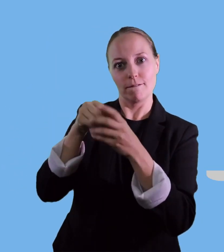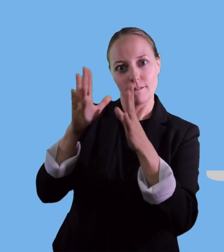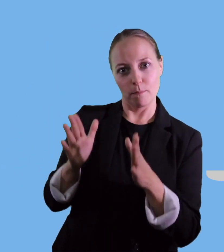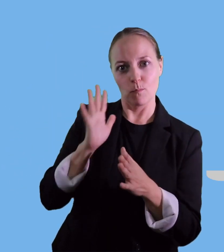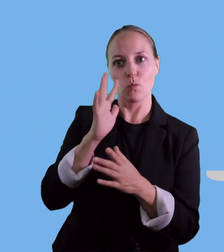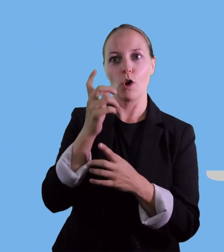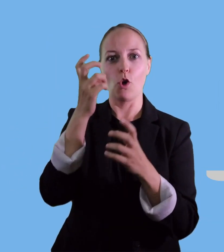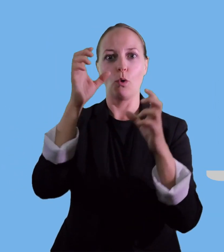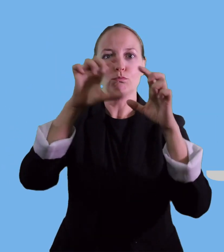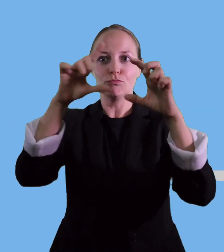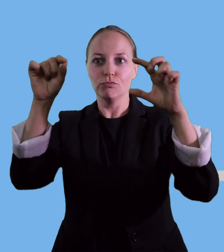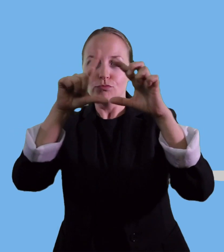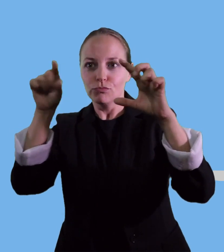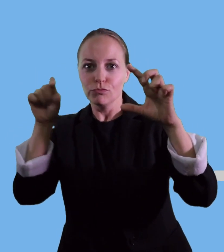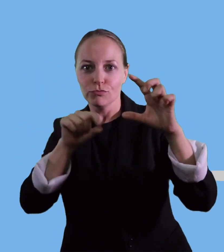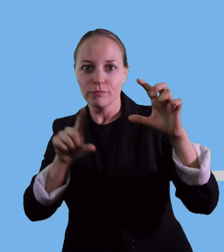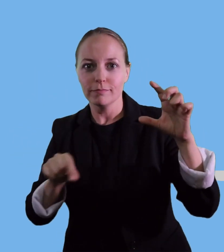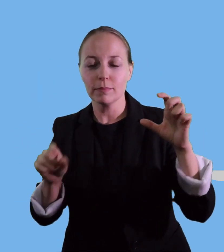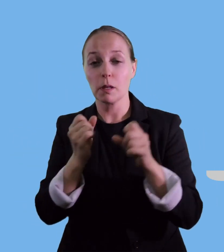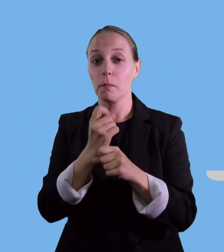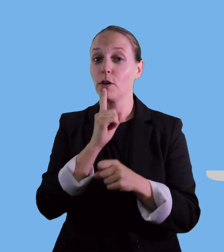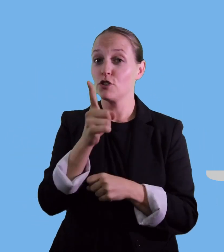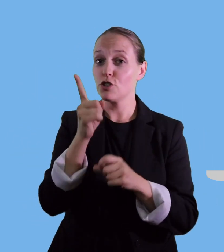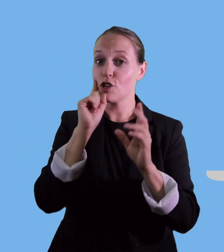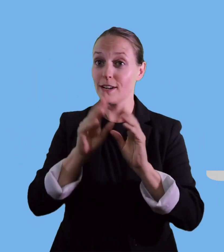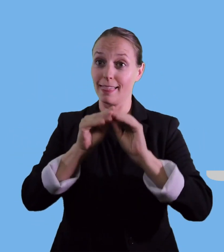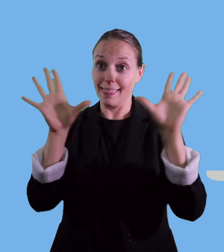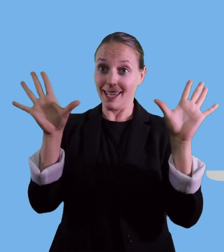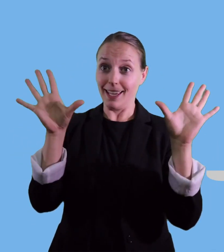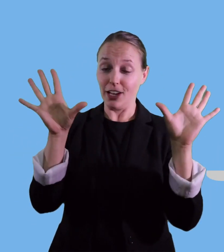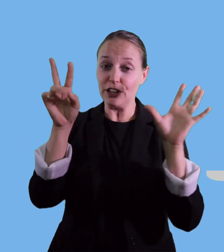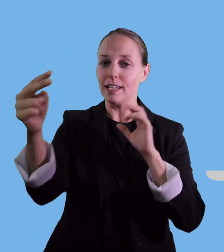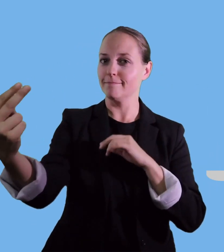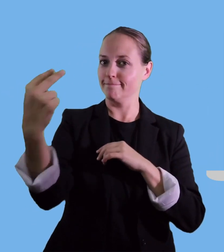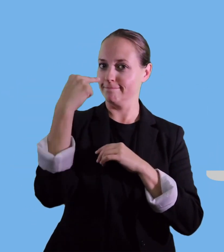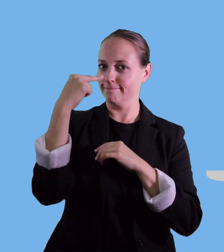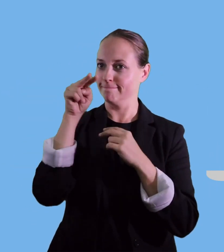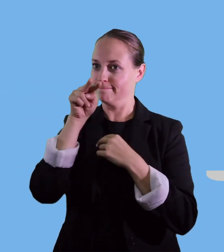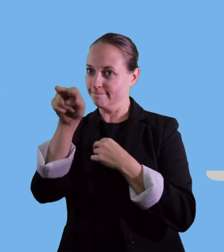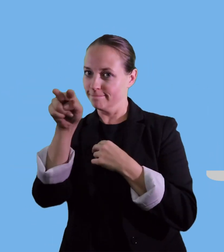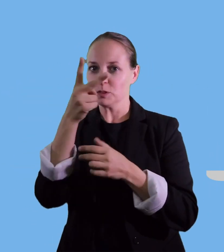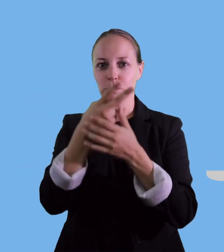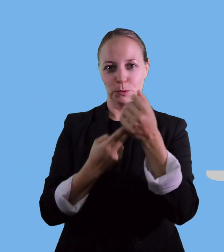on screen. Make sure you can see them clearly, and that they can see you.